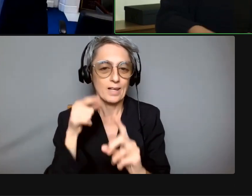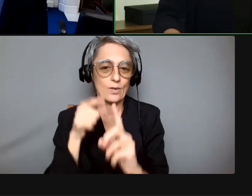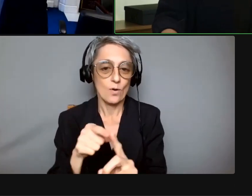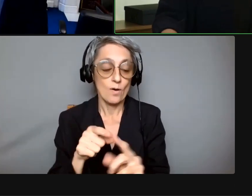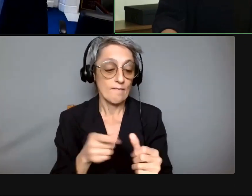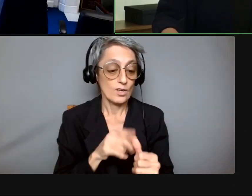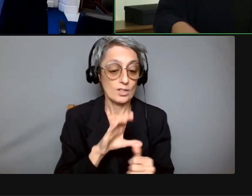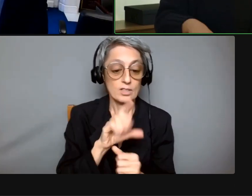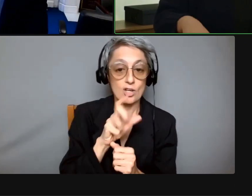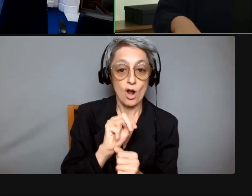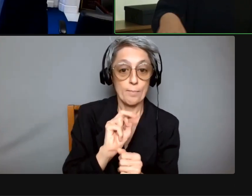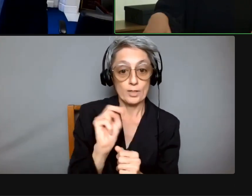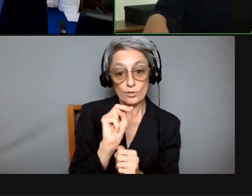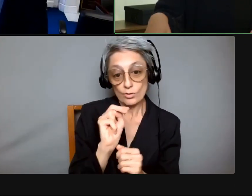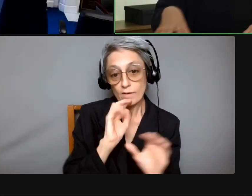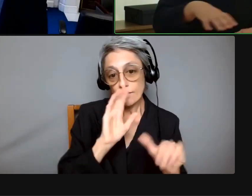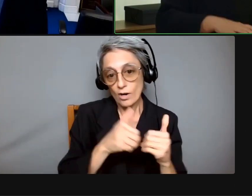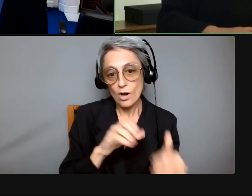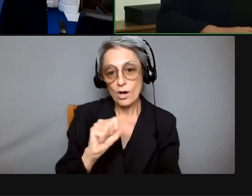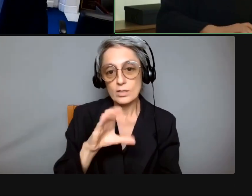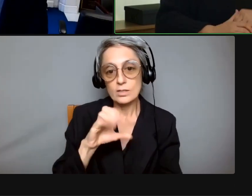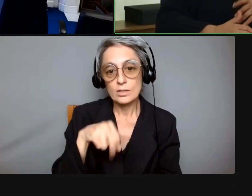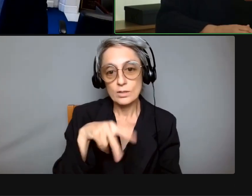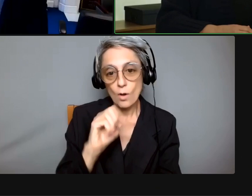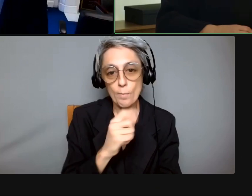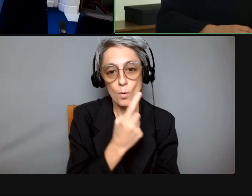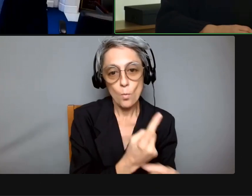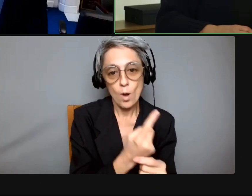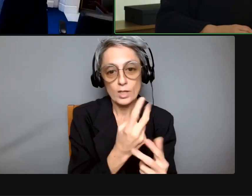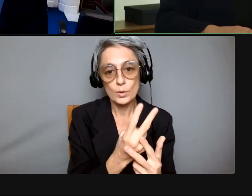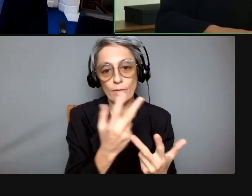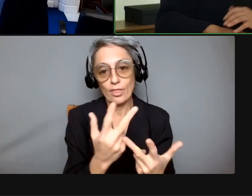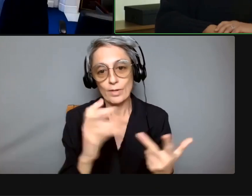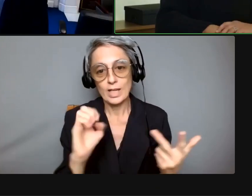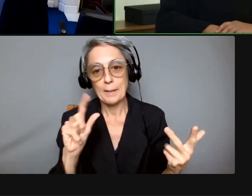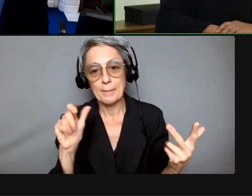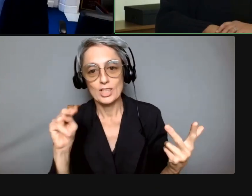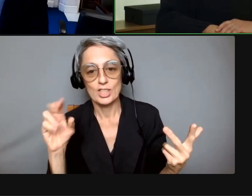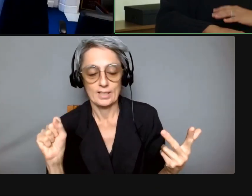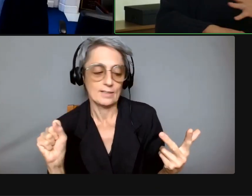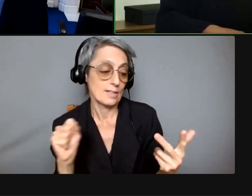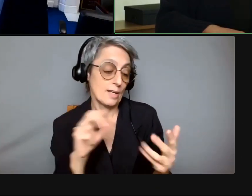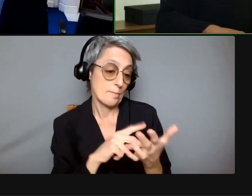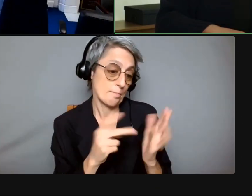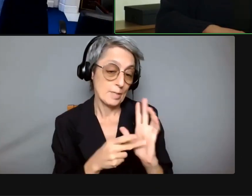for all of our scope, 1 to 3 emissions. So that includes the energy used to charge our devices